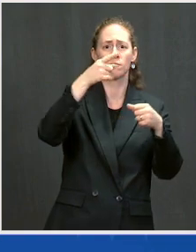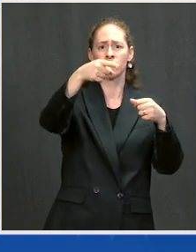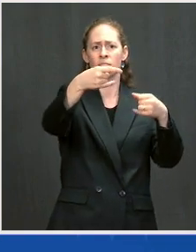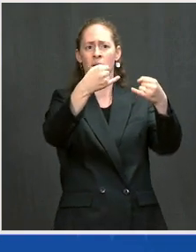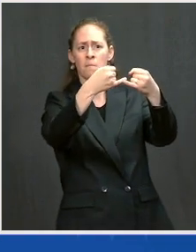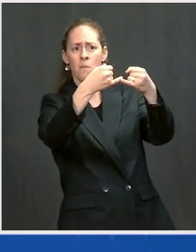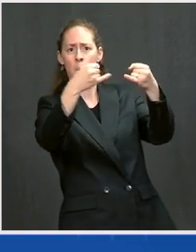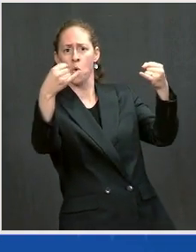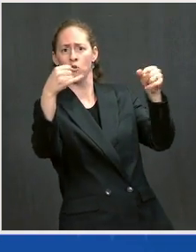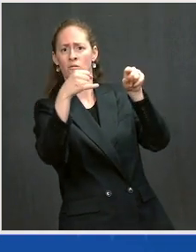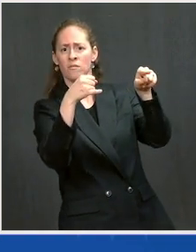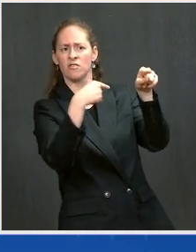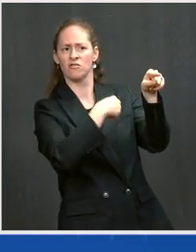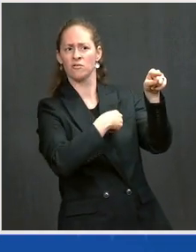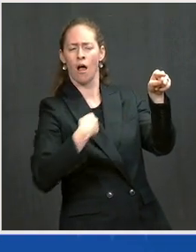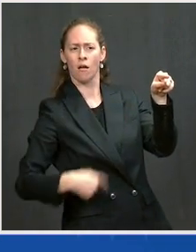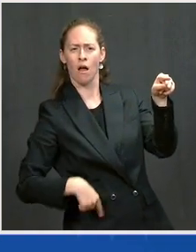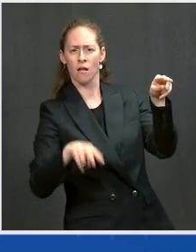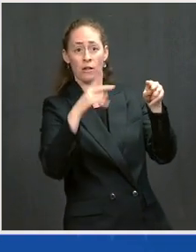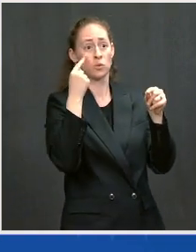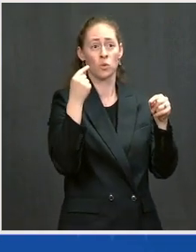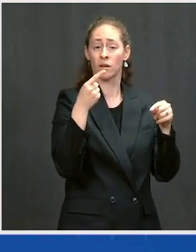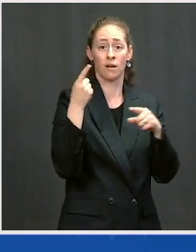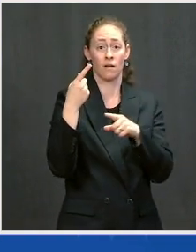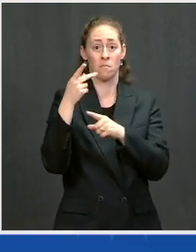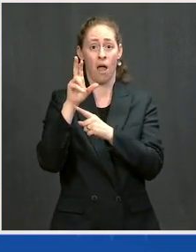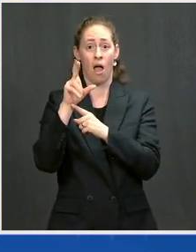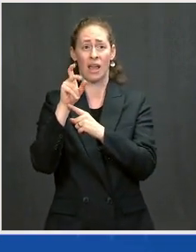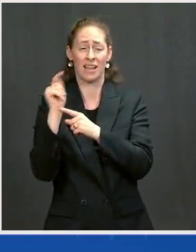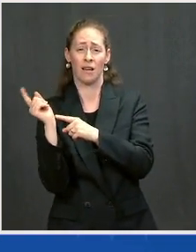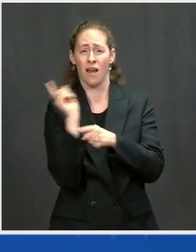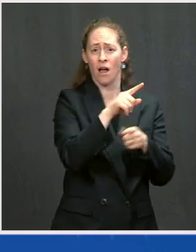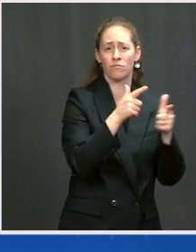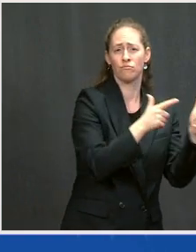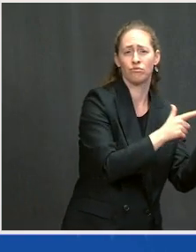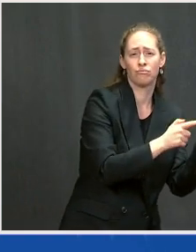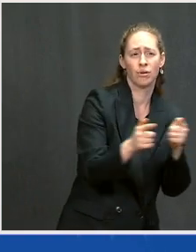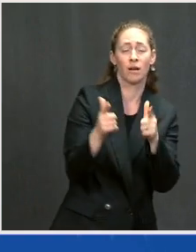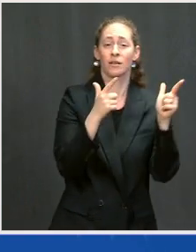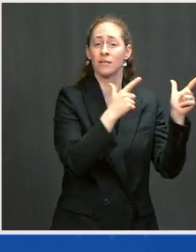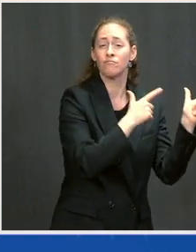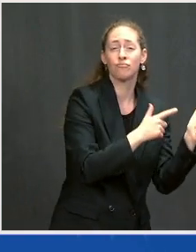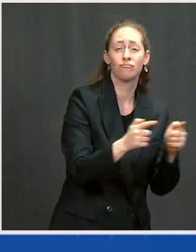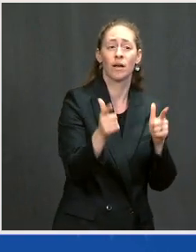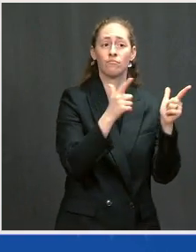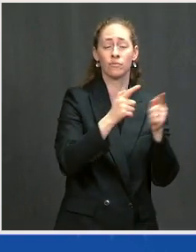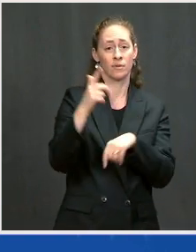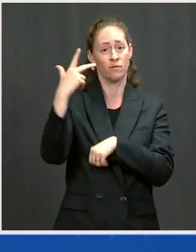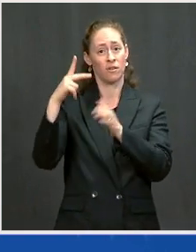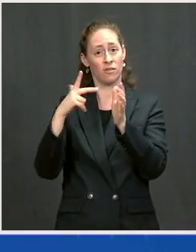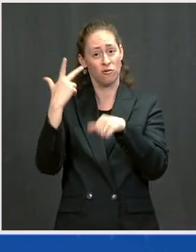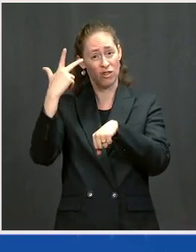He did it once, he did it again, it took three runs, intentionally exposing himself to the enemy